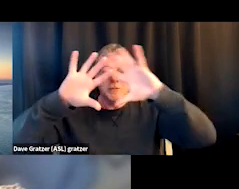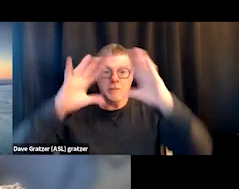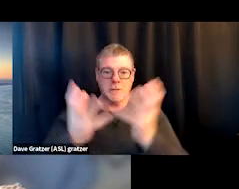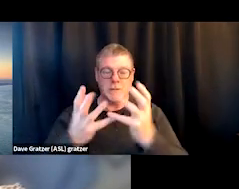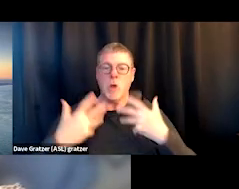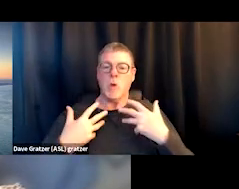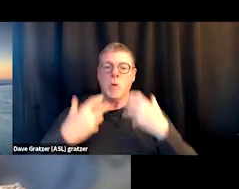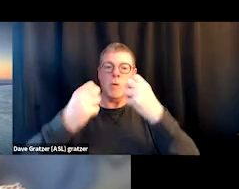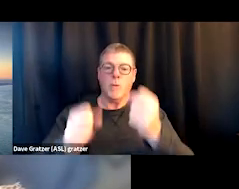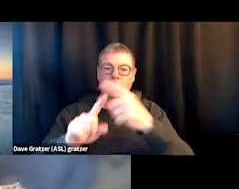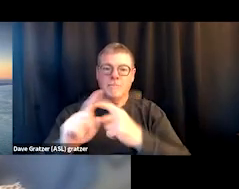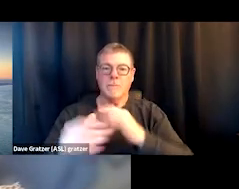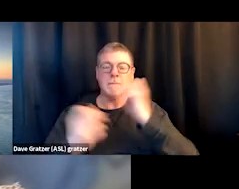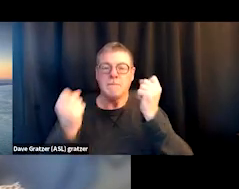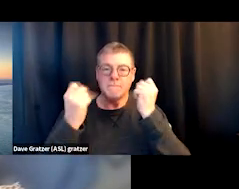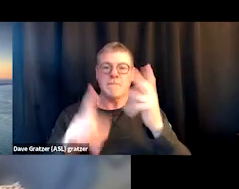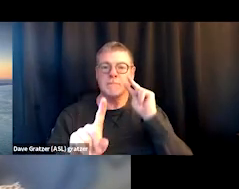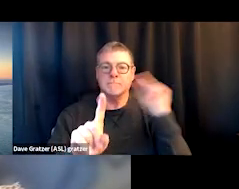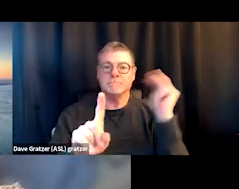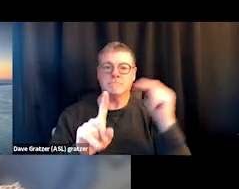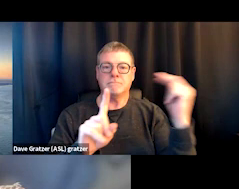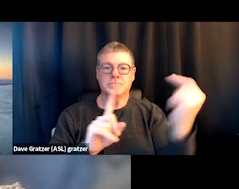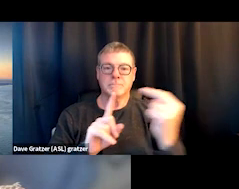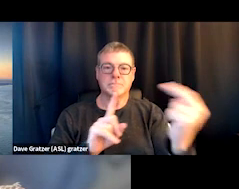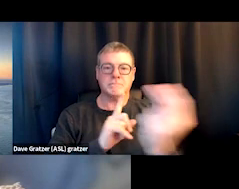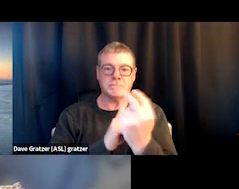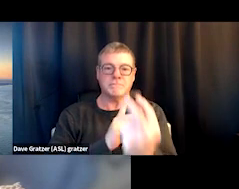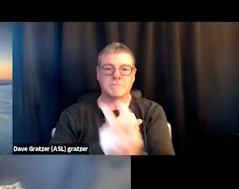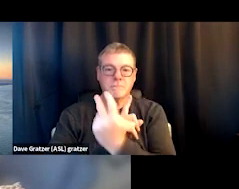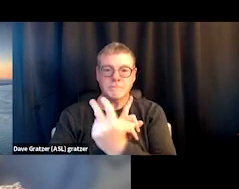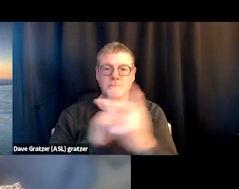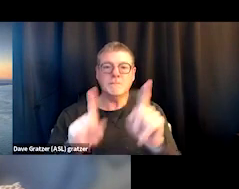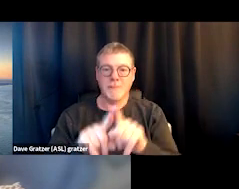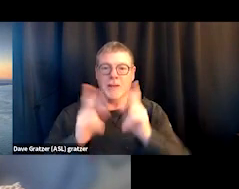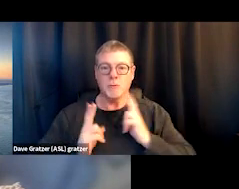from all of the multi-dimensional dimensions of us as human beings,